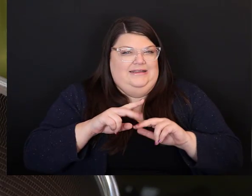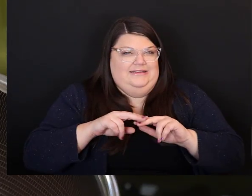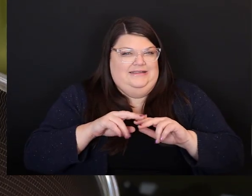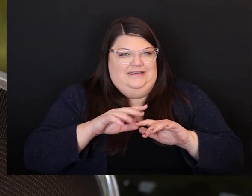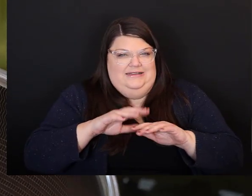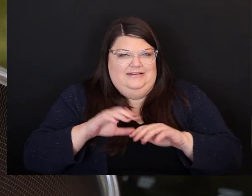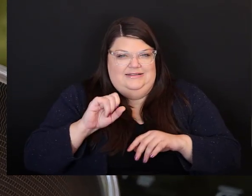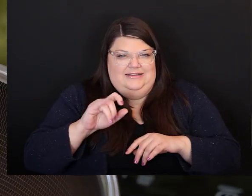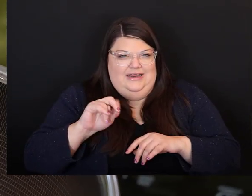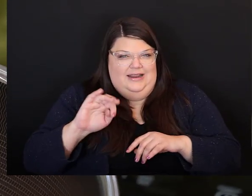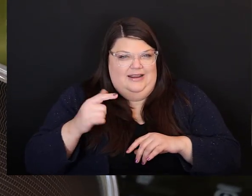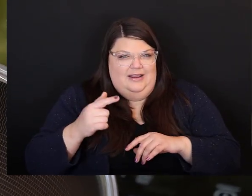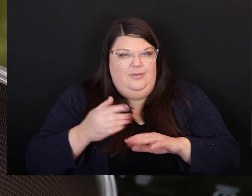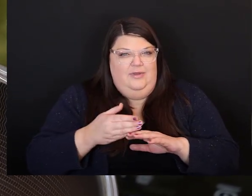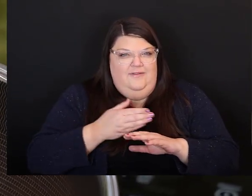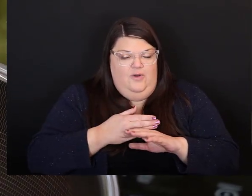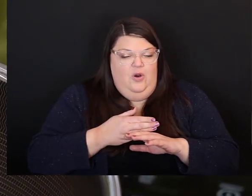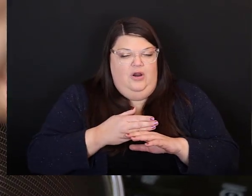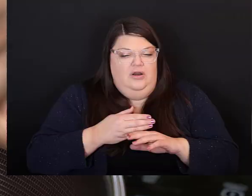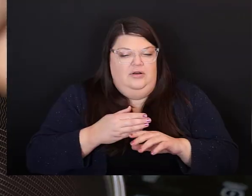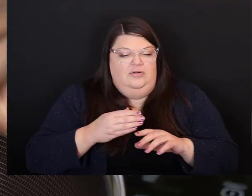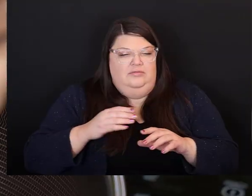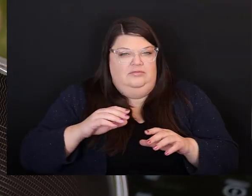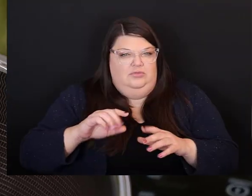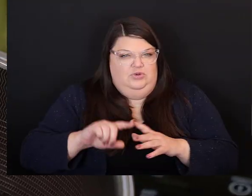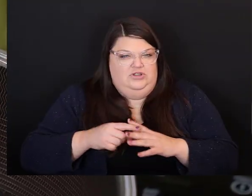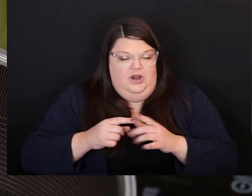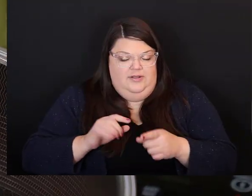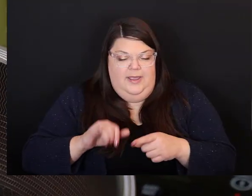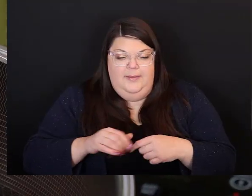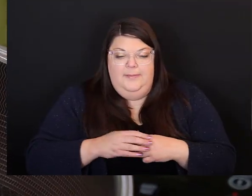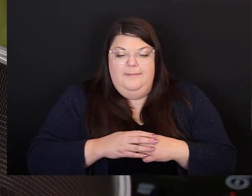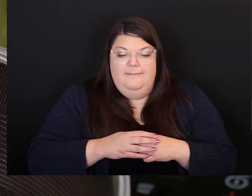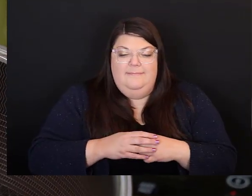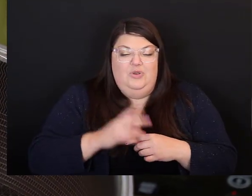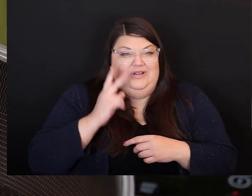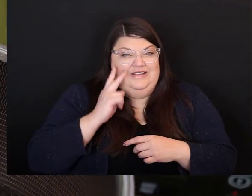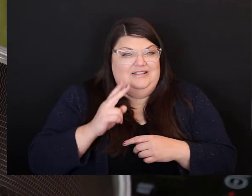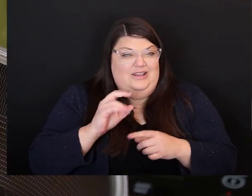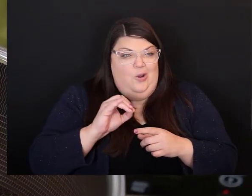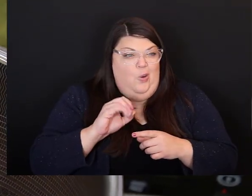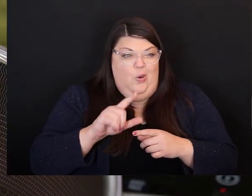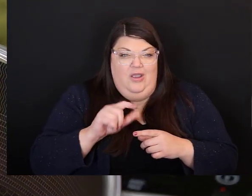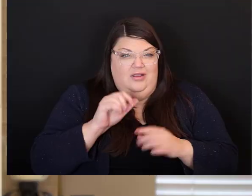And sauteing it in broth is great 'cause you don't use any oil. And as you can see, it cooks the turkey really well too.